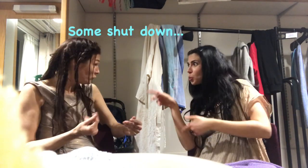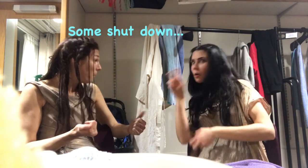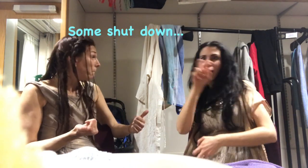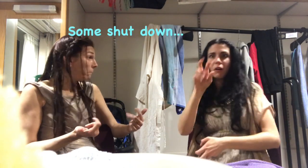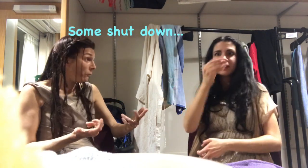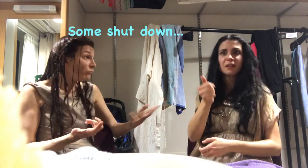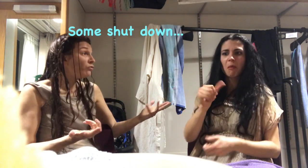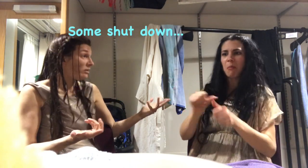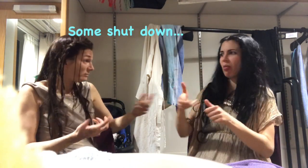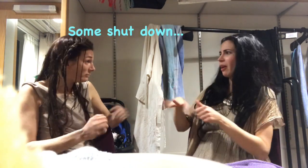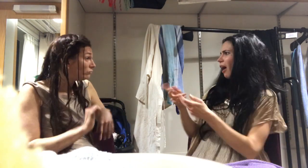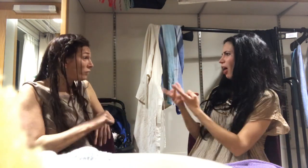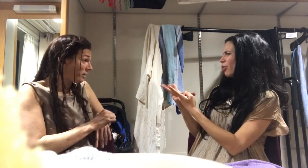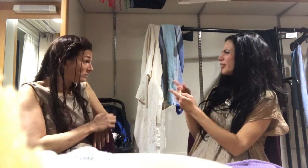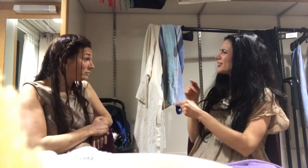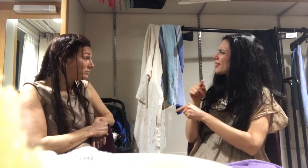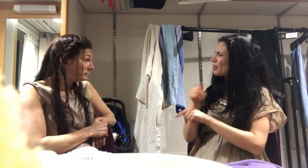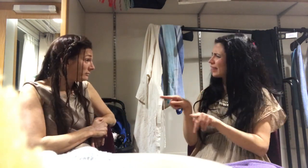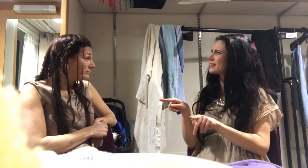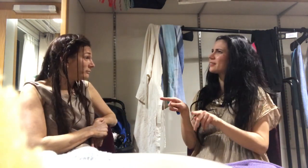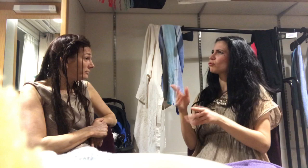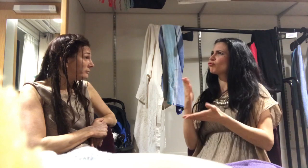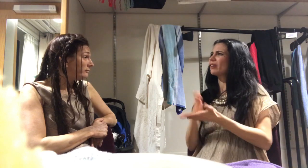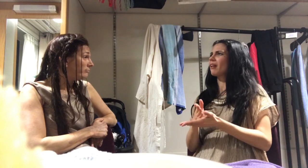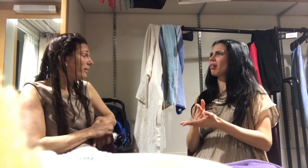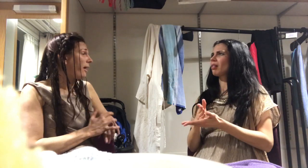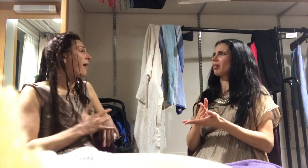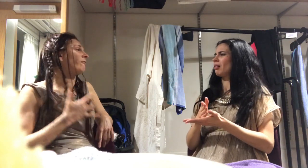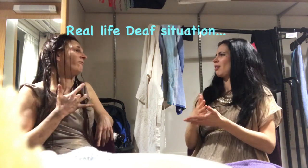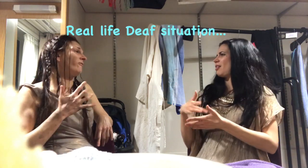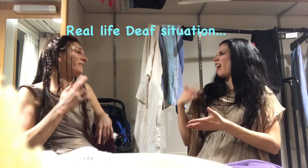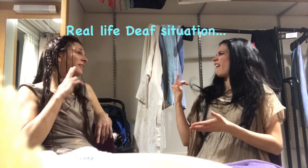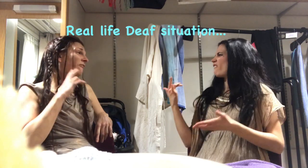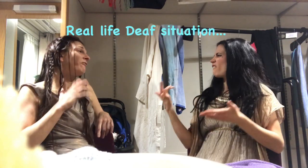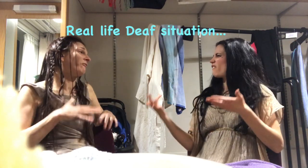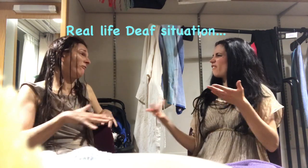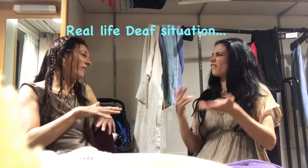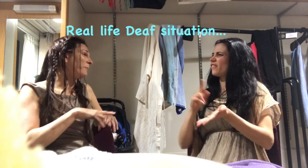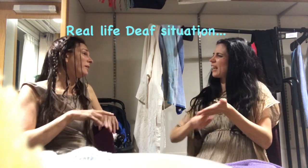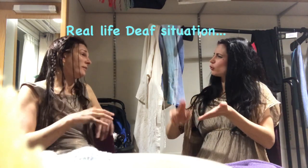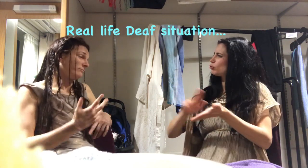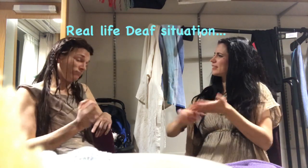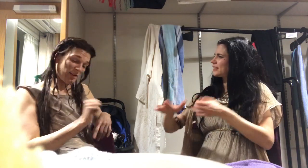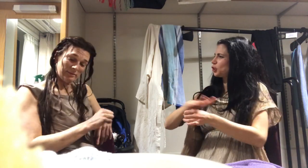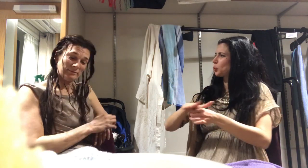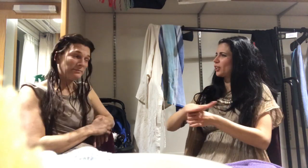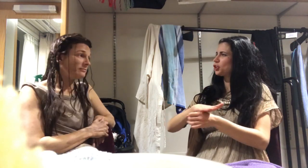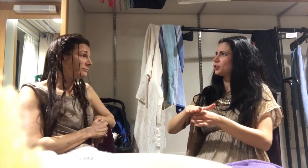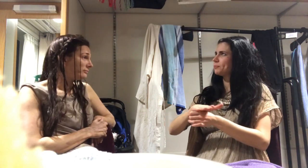Sometimes you can lipread some better than others, that's real life family... A natural situation